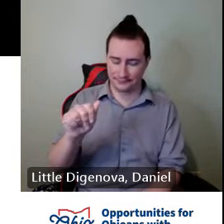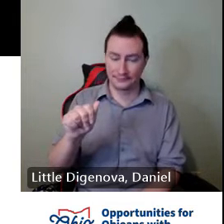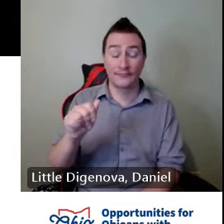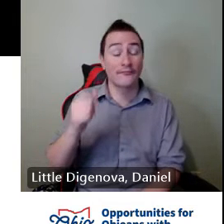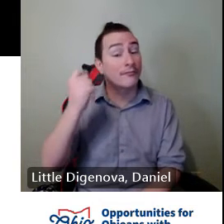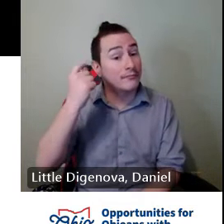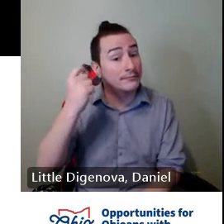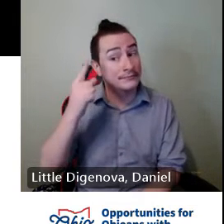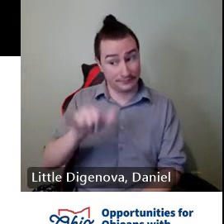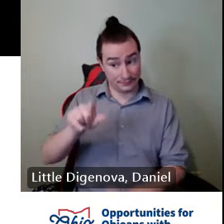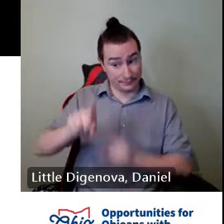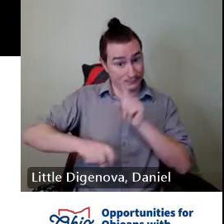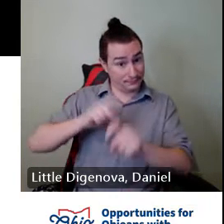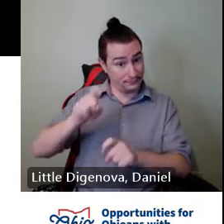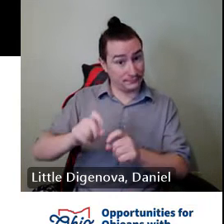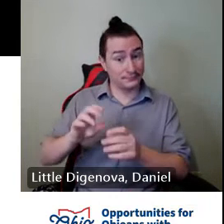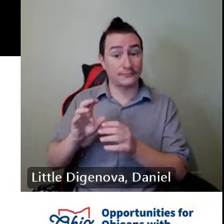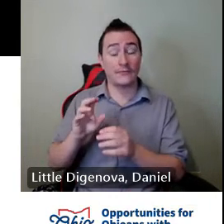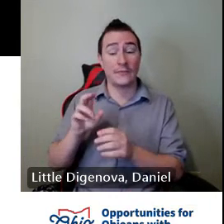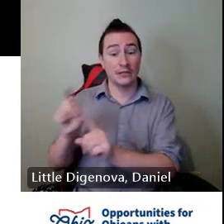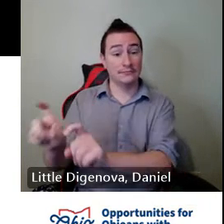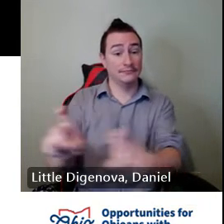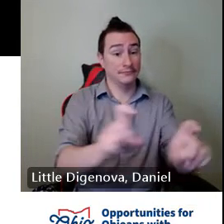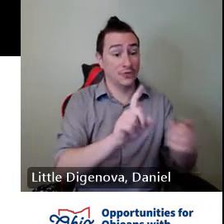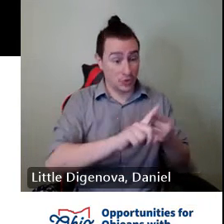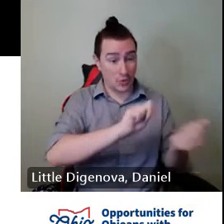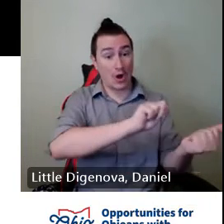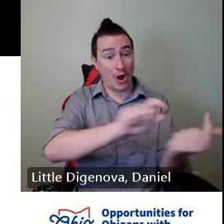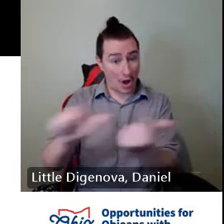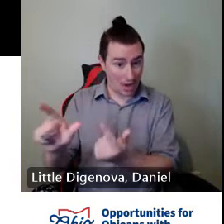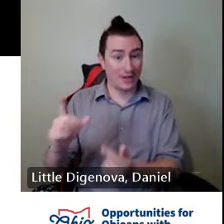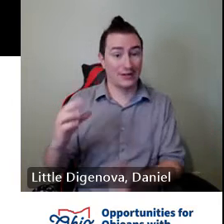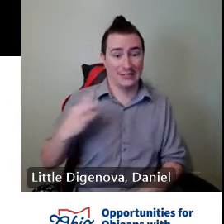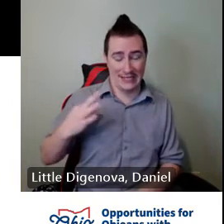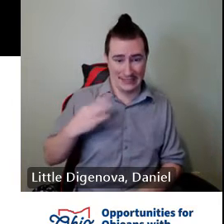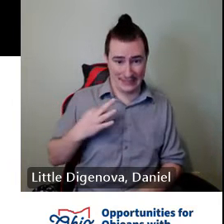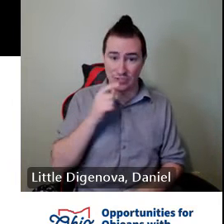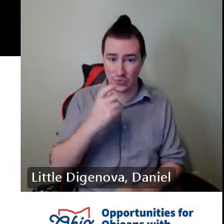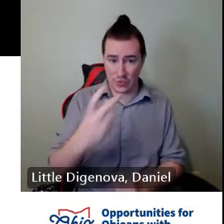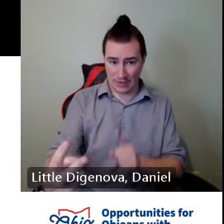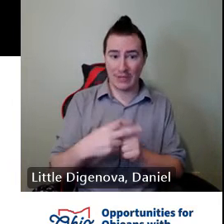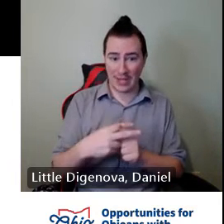candidates applying for that job and receiving a job offer and that same job category.